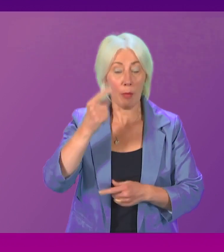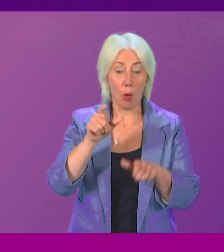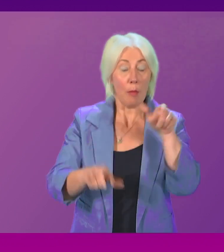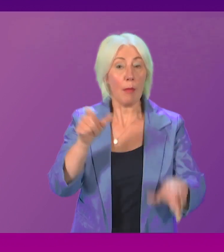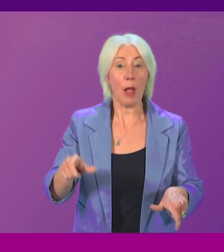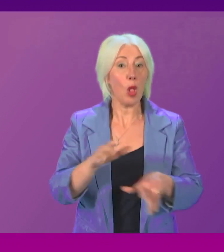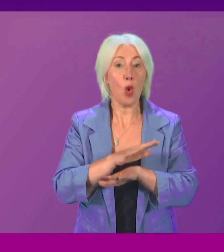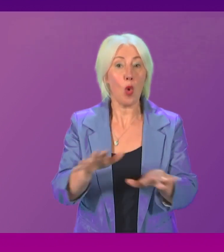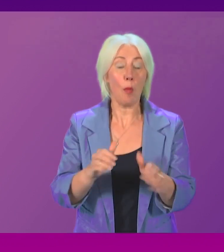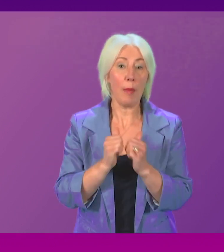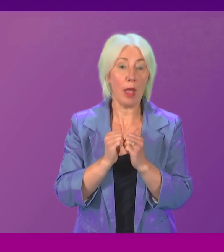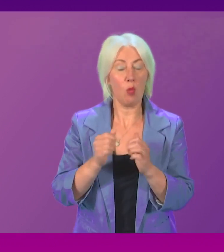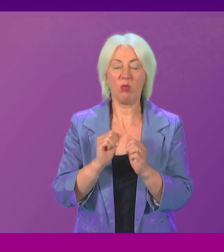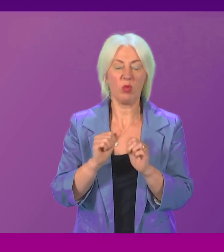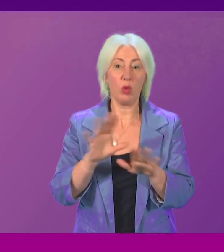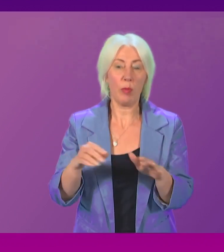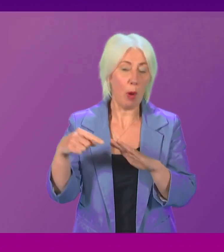fortunate here, at home, and around the world.